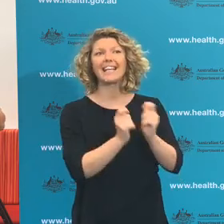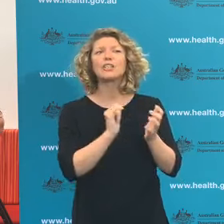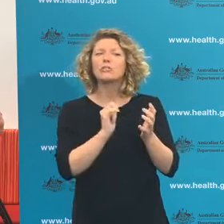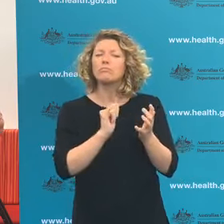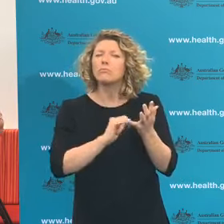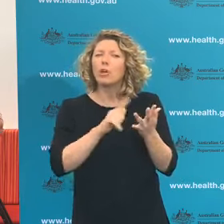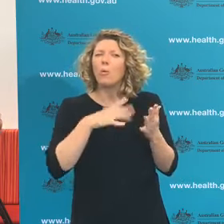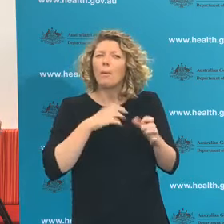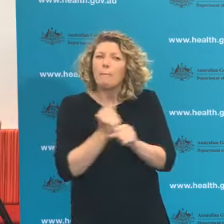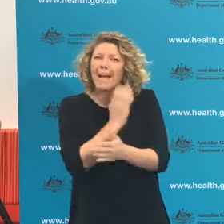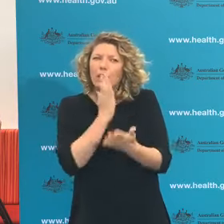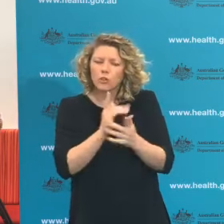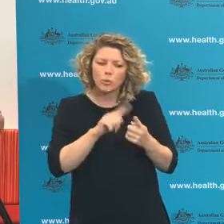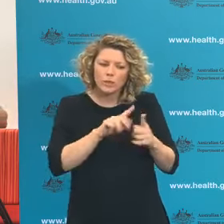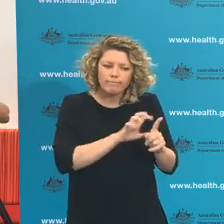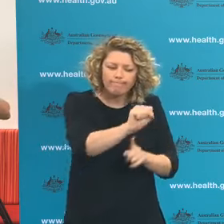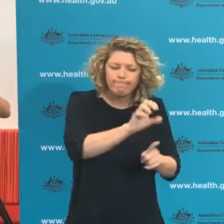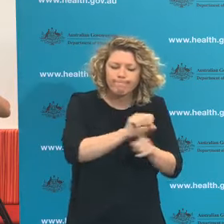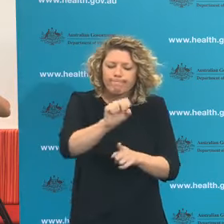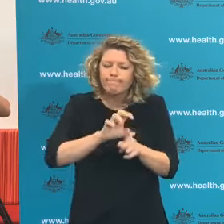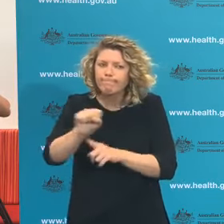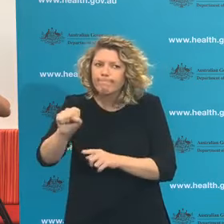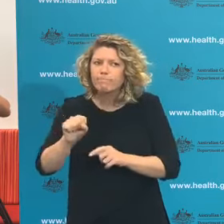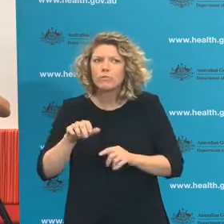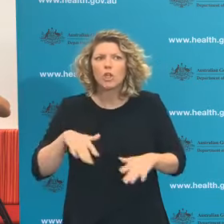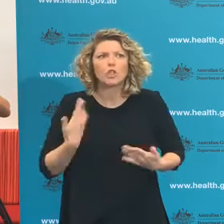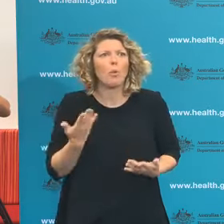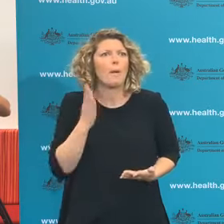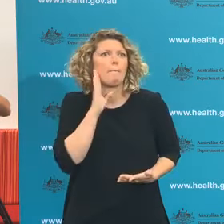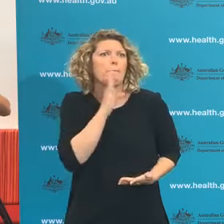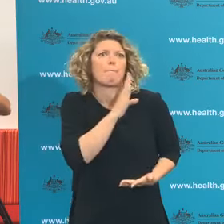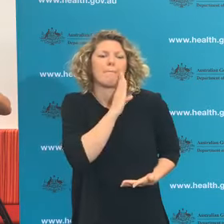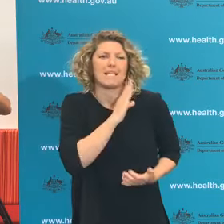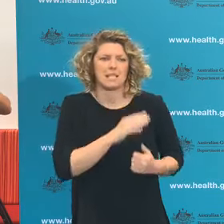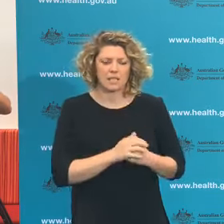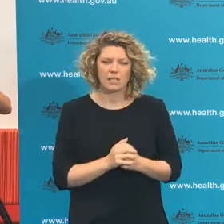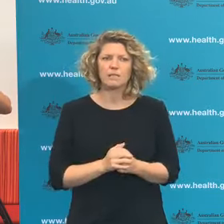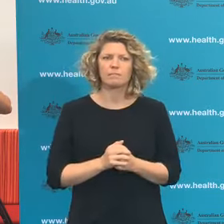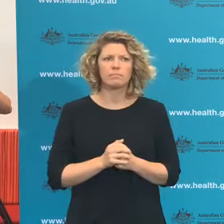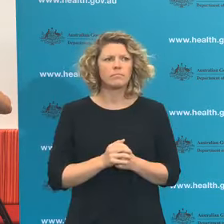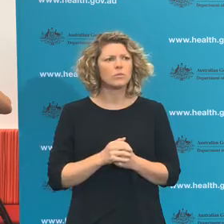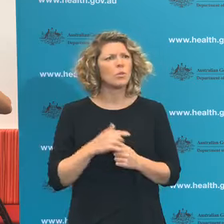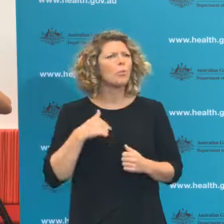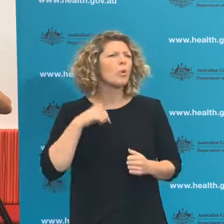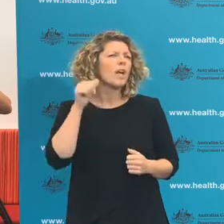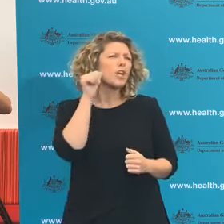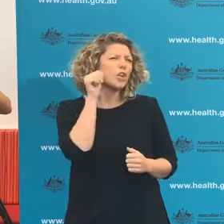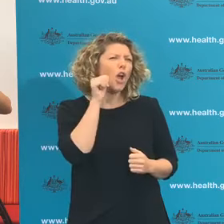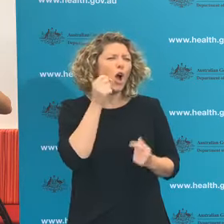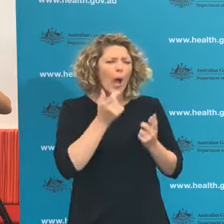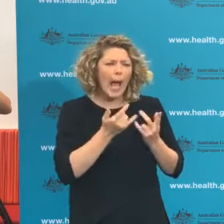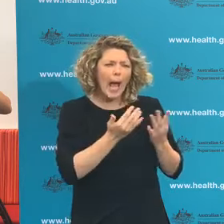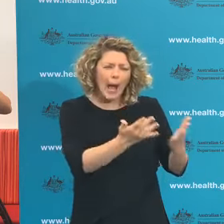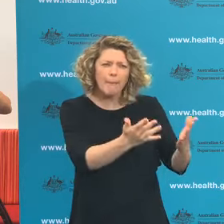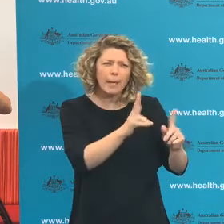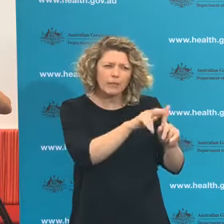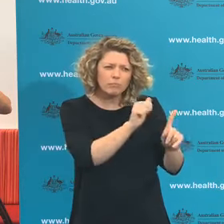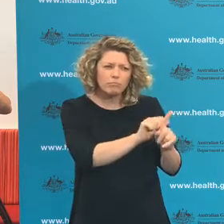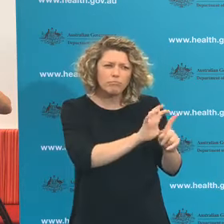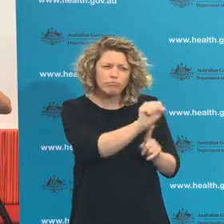every case that we can and we're not missing cases. We don't think we are missing significant of cases in Australia but if we're going